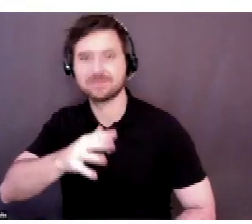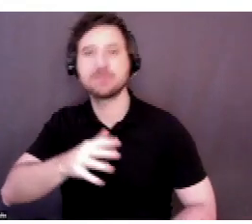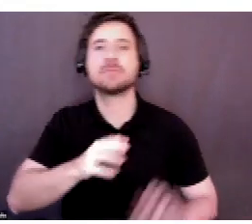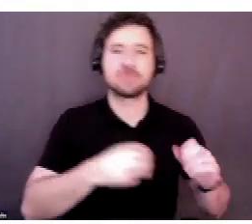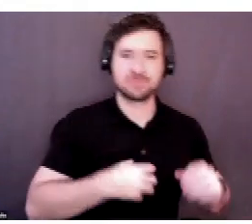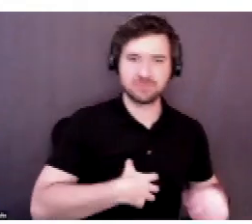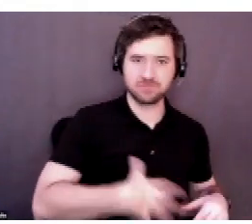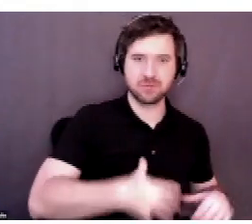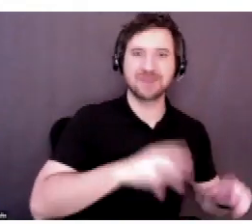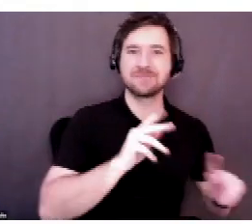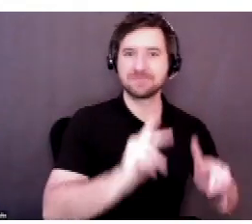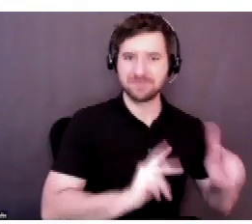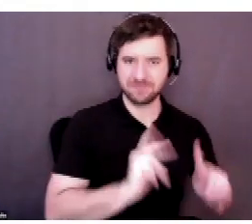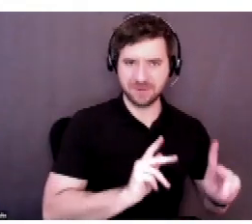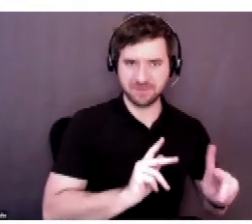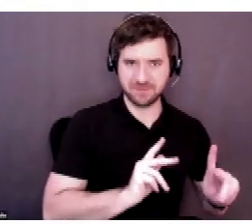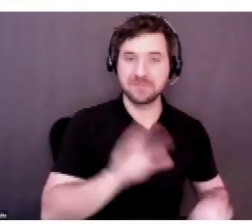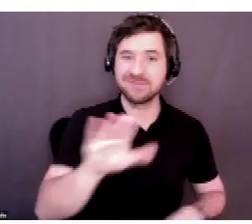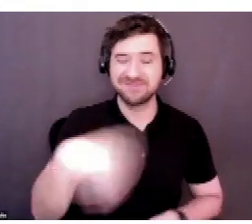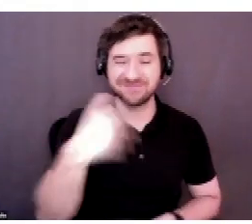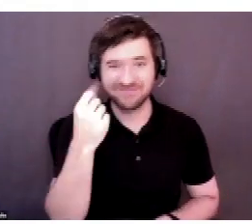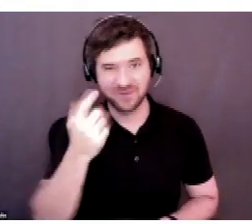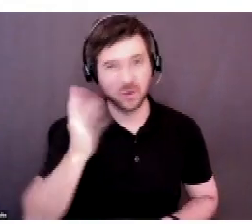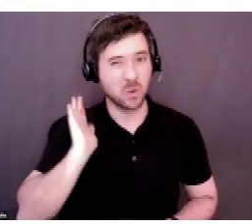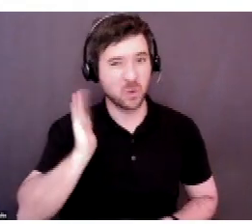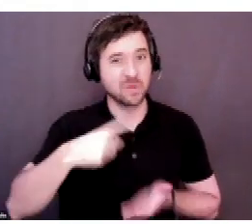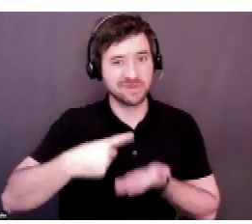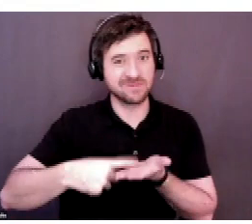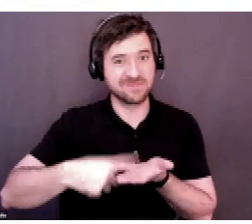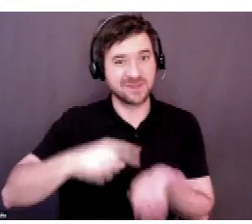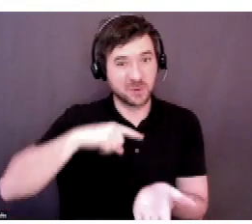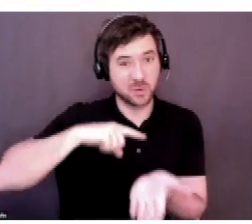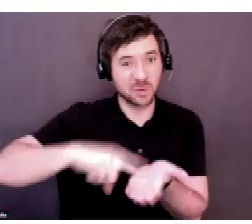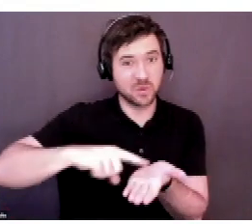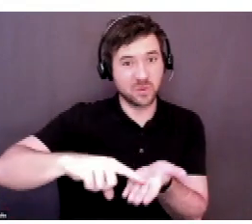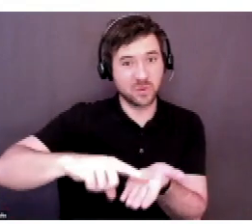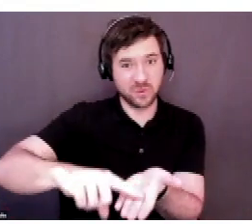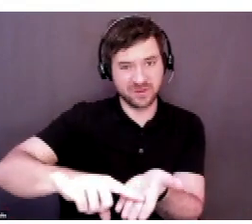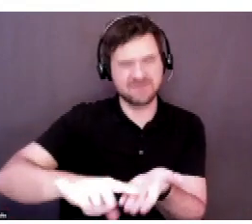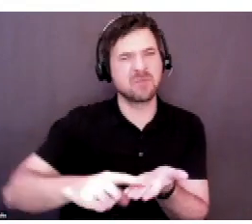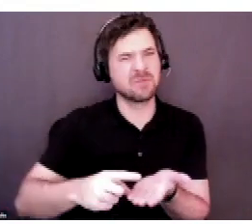which we won't be talking about a ton of today, but we may be talking about a little bit.